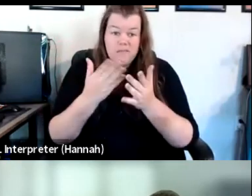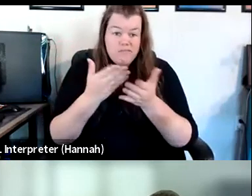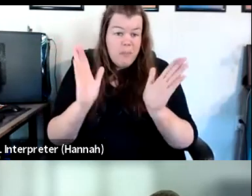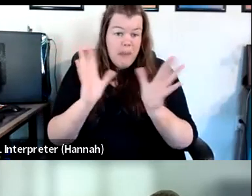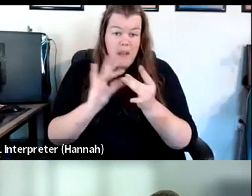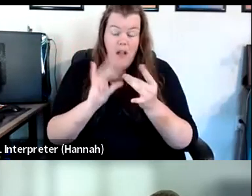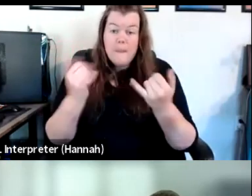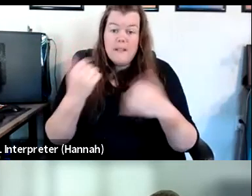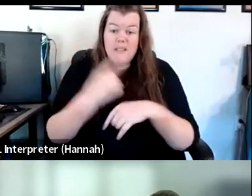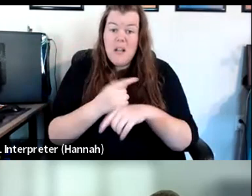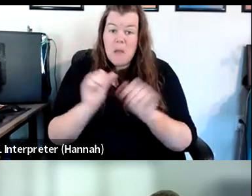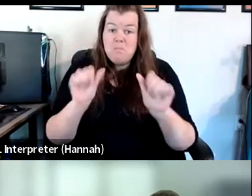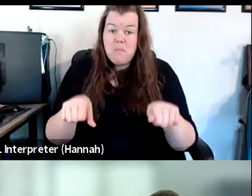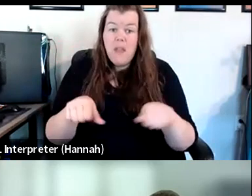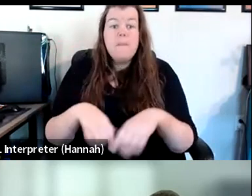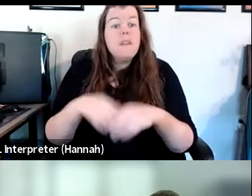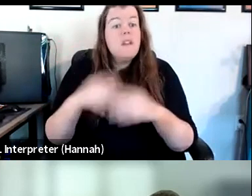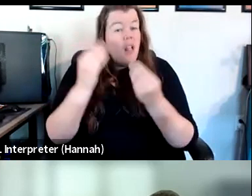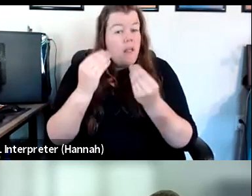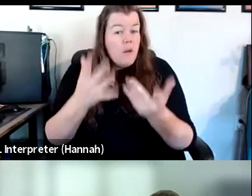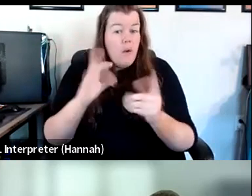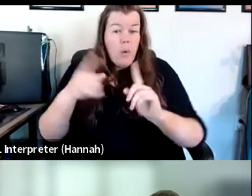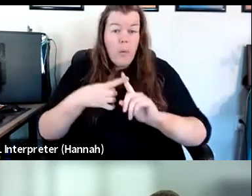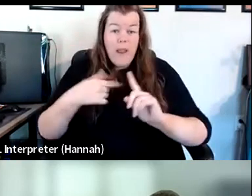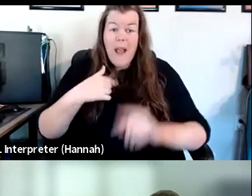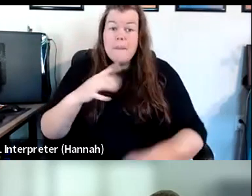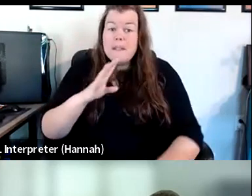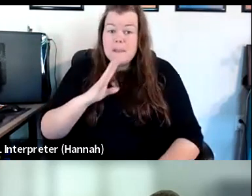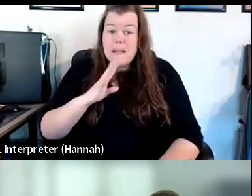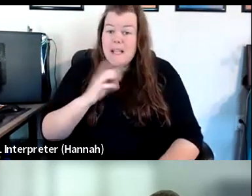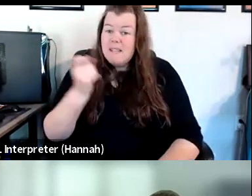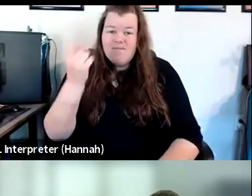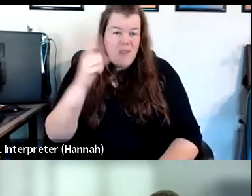let you know that while I'm speaking I probably won't see your questions, so feel free to drop